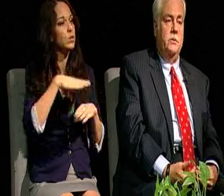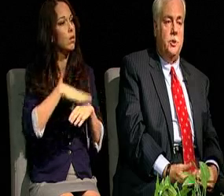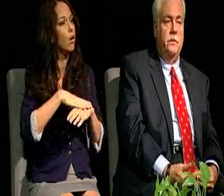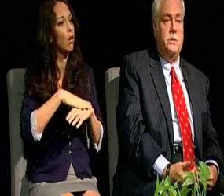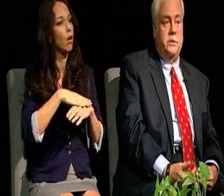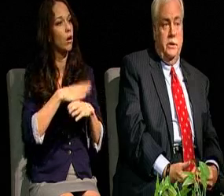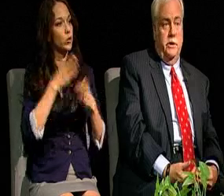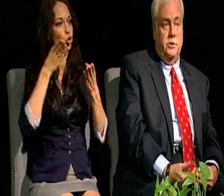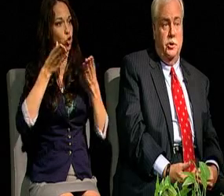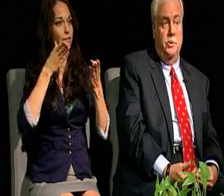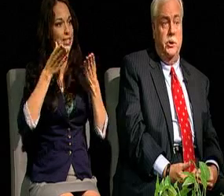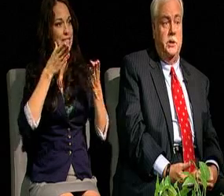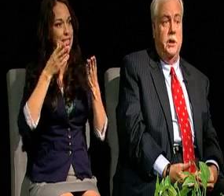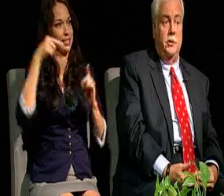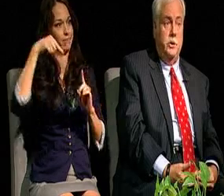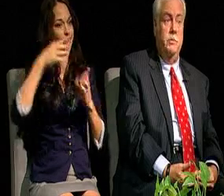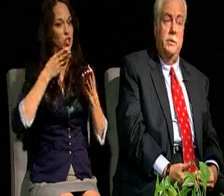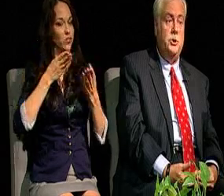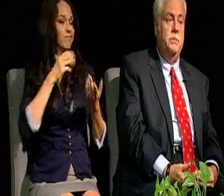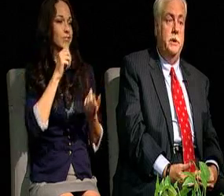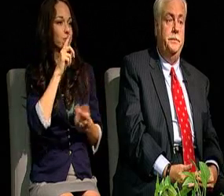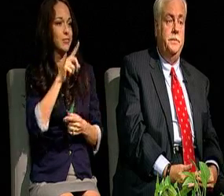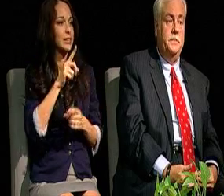service to the community like we maybe should be.